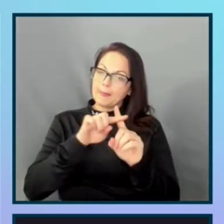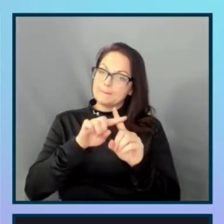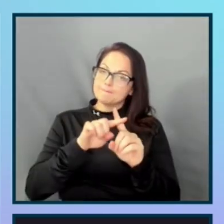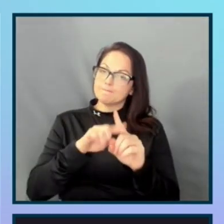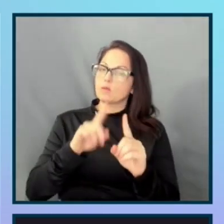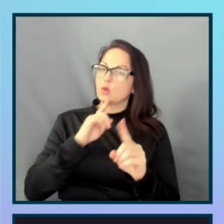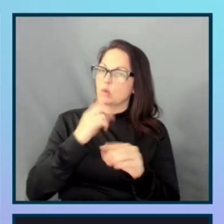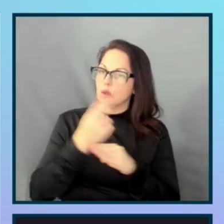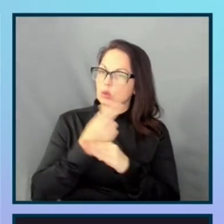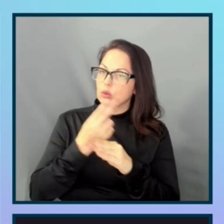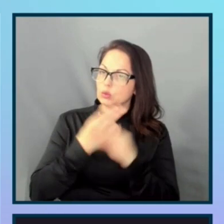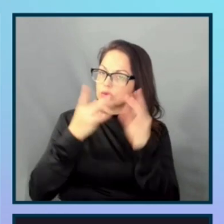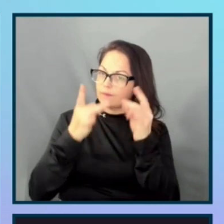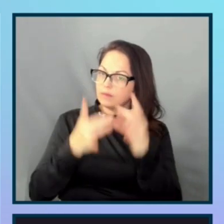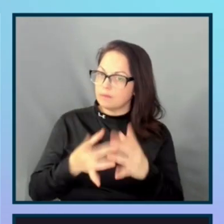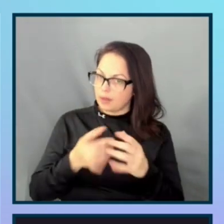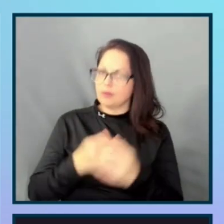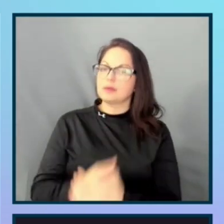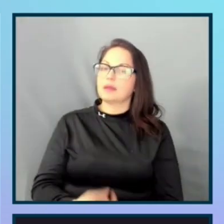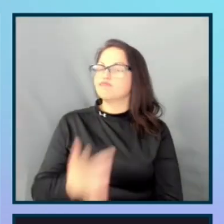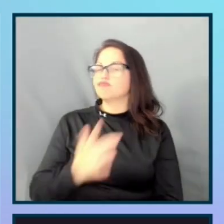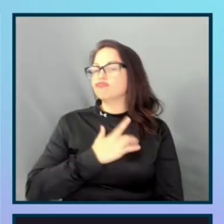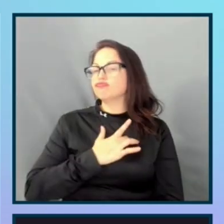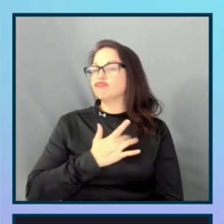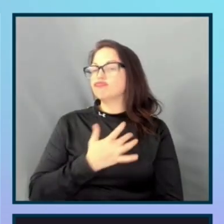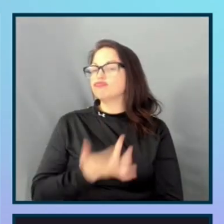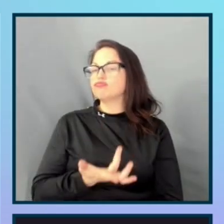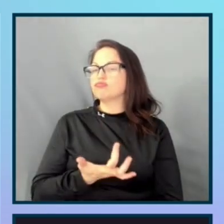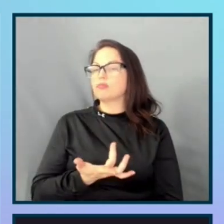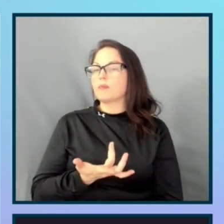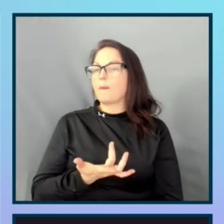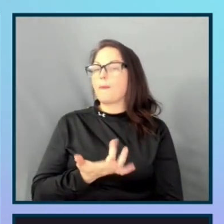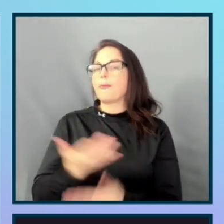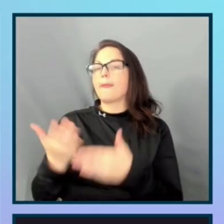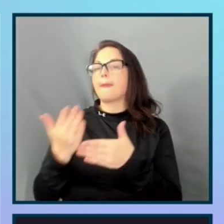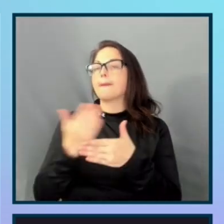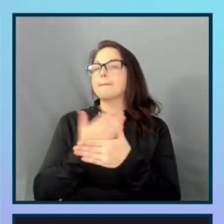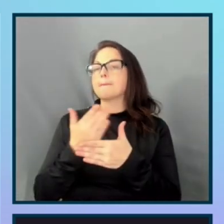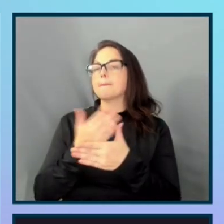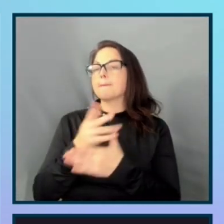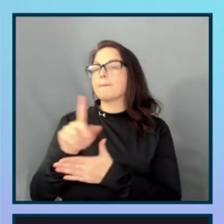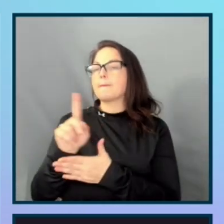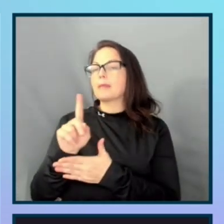There is a huge tendency to large scale datasets, particularly in things like governmental statistics